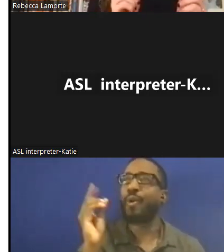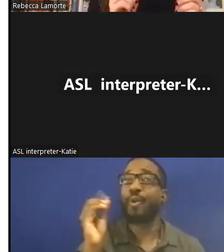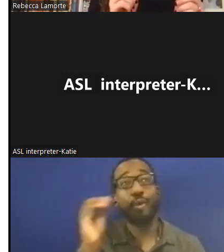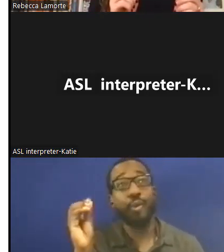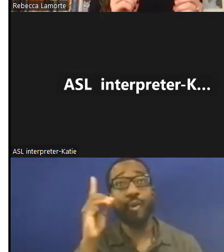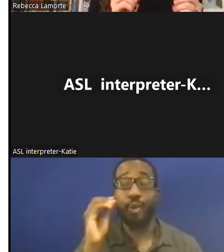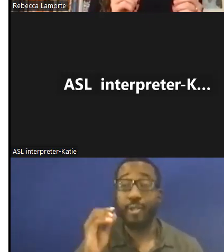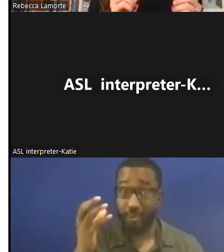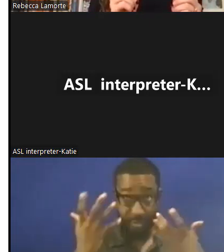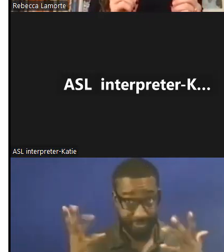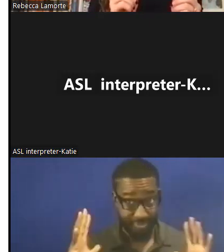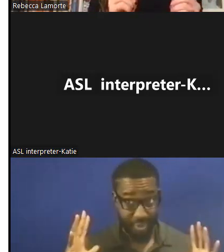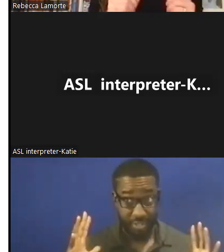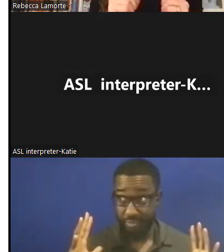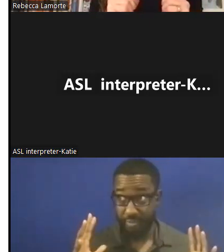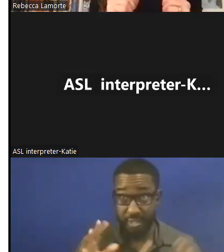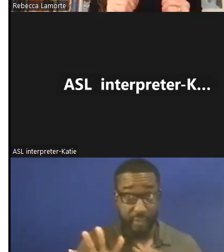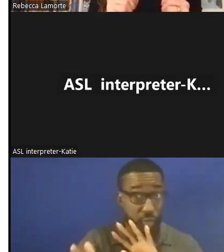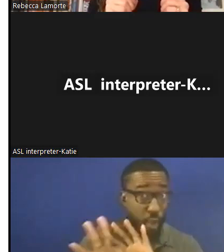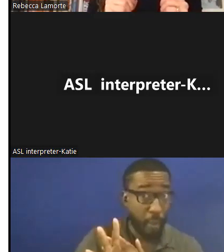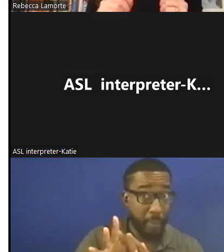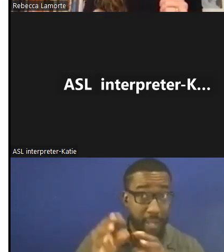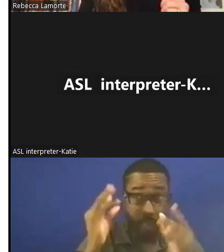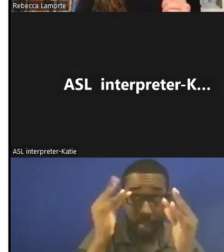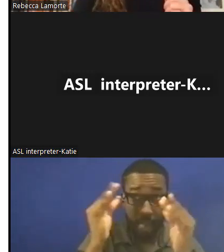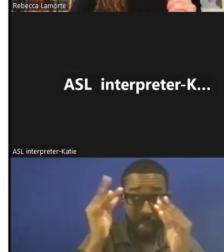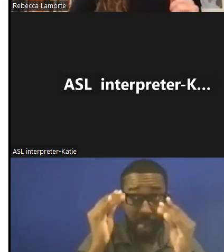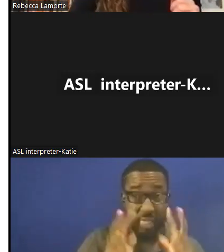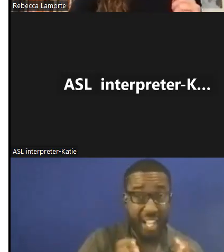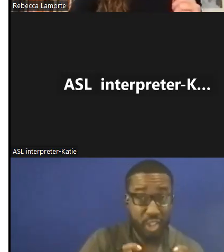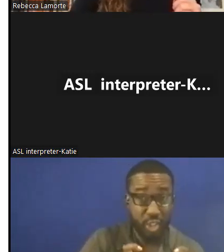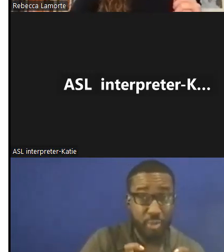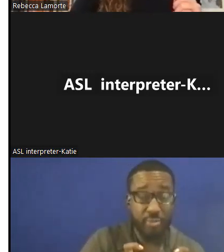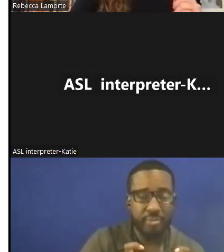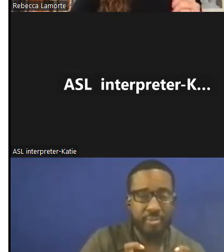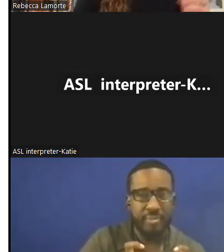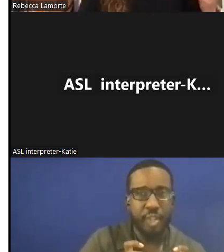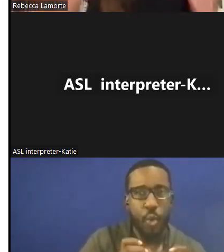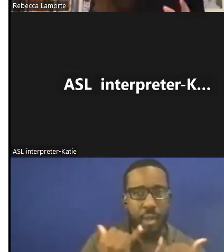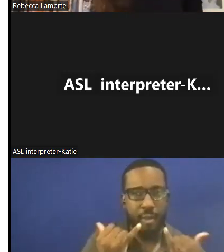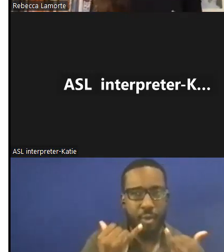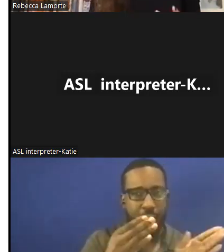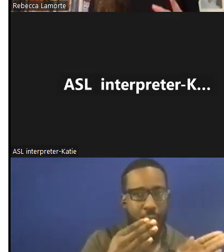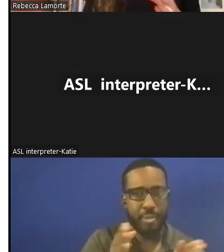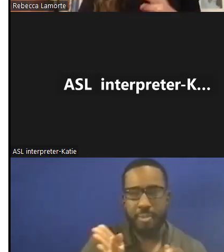All right, have we chosen our issues? Have we thought about it? All right, now let's pivot then. You've chosen your issue.